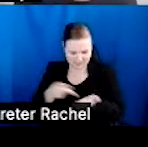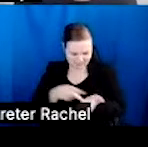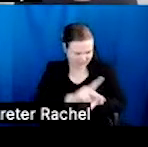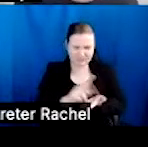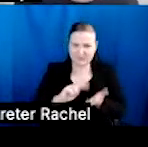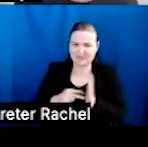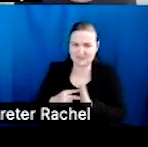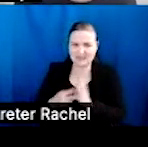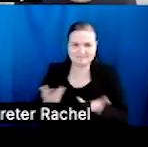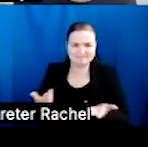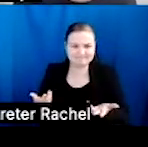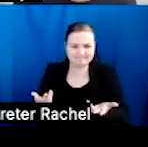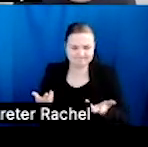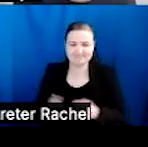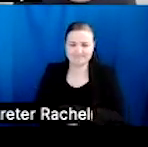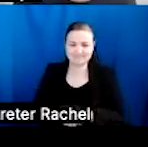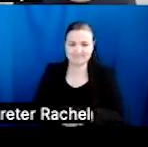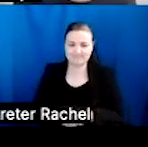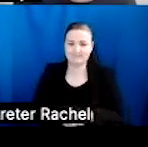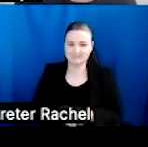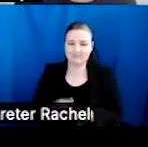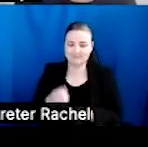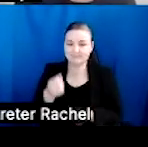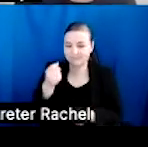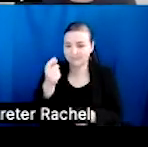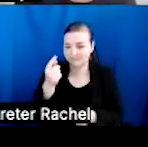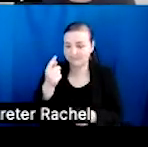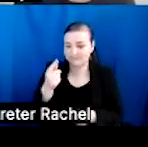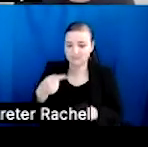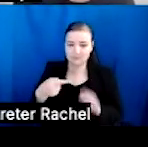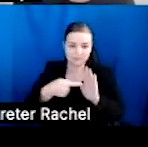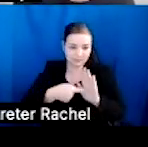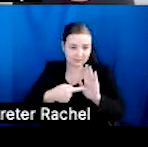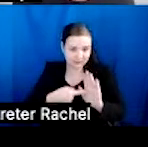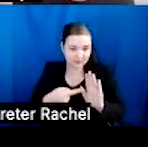betrayed by its own nomenclature which alerts us to the fact that it is not real and it